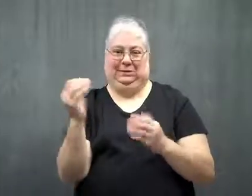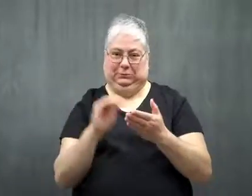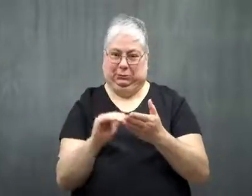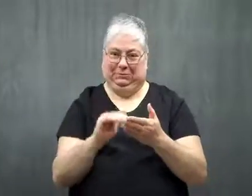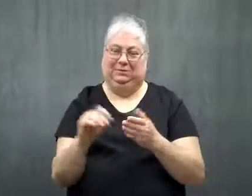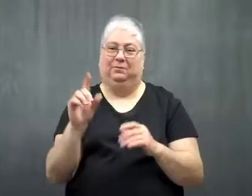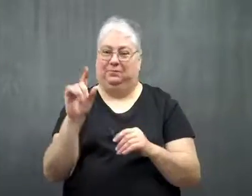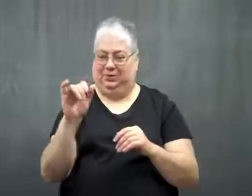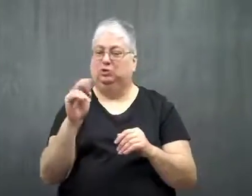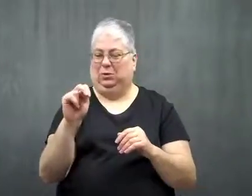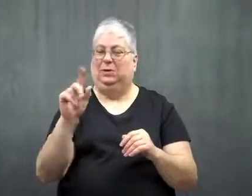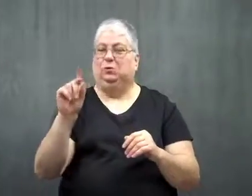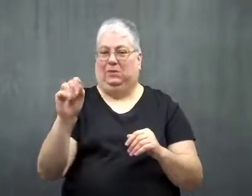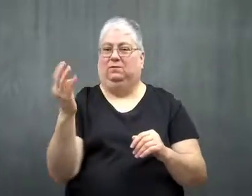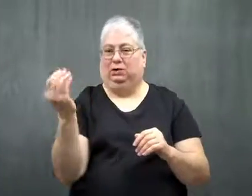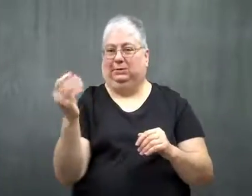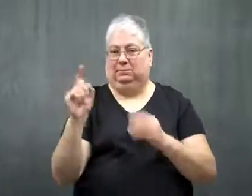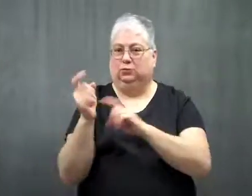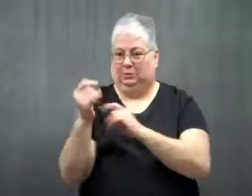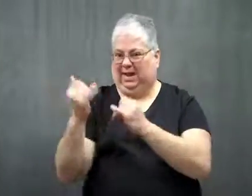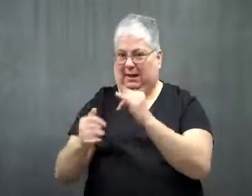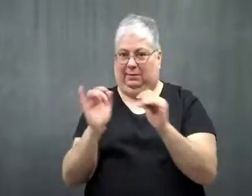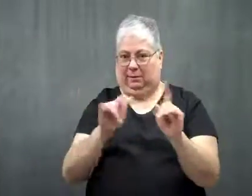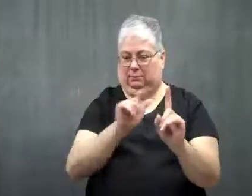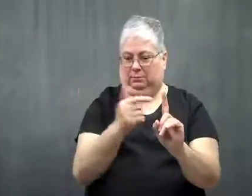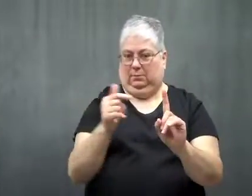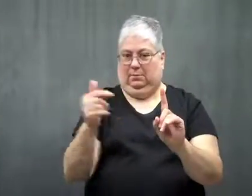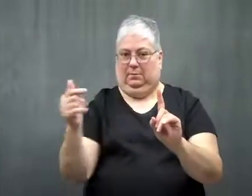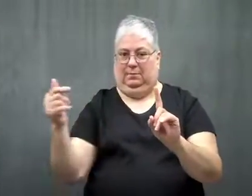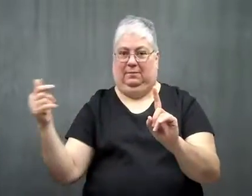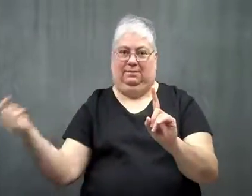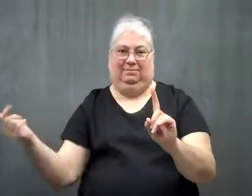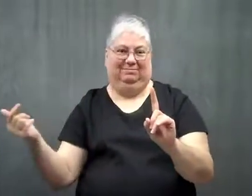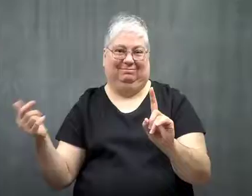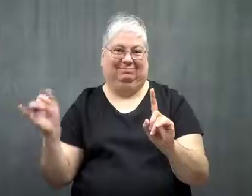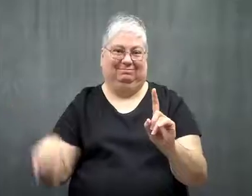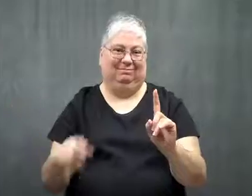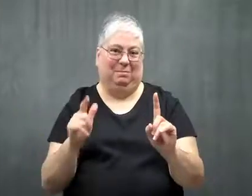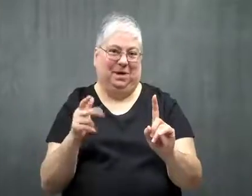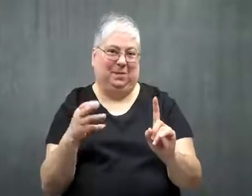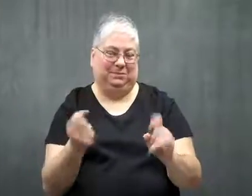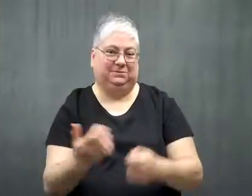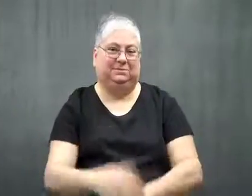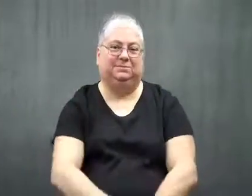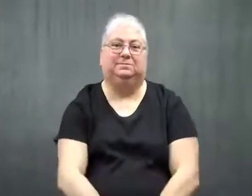Excuse me, January 2014 is the deadline for the changes in the bulbs.